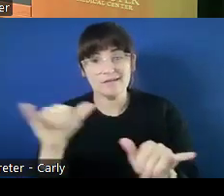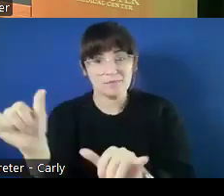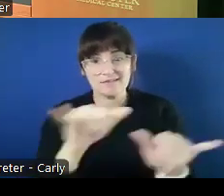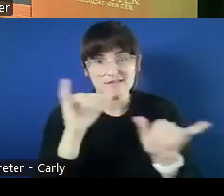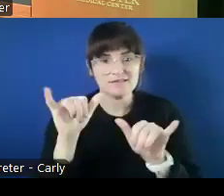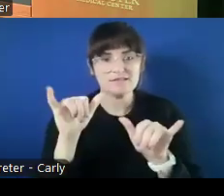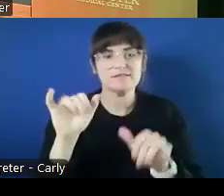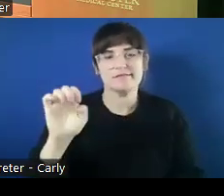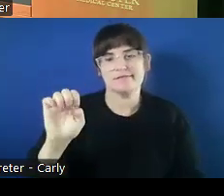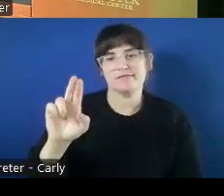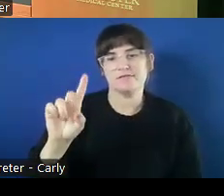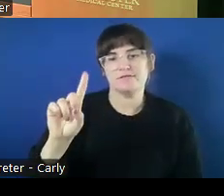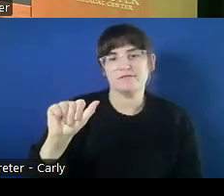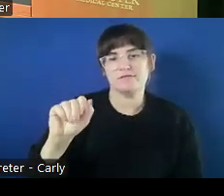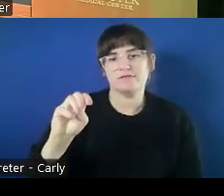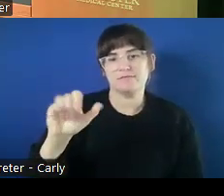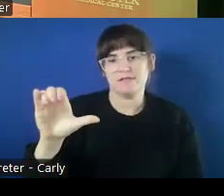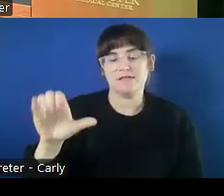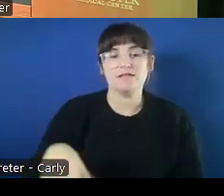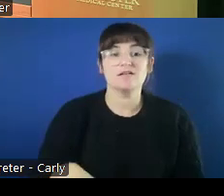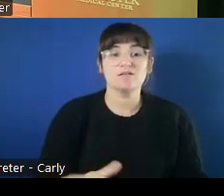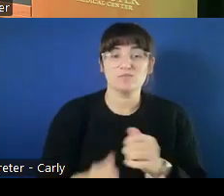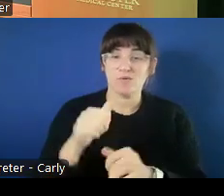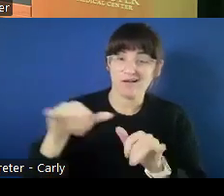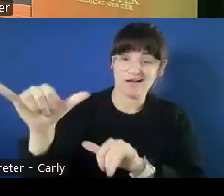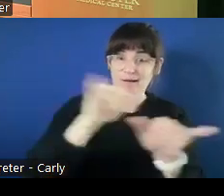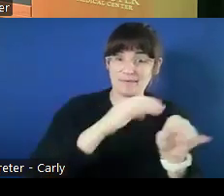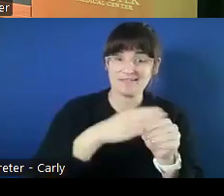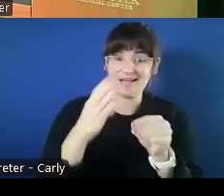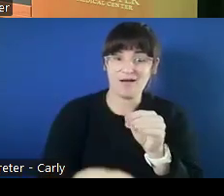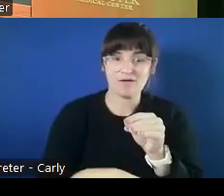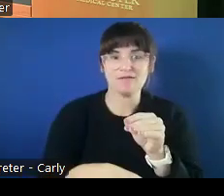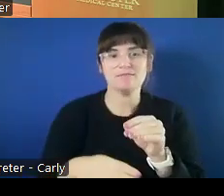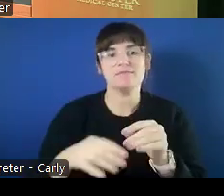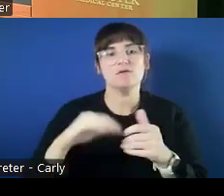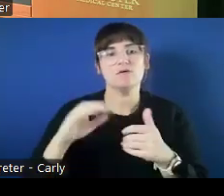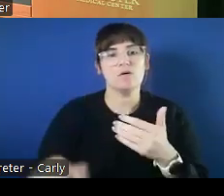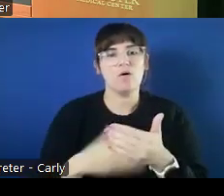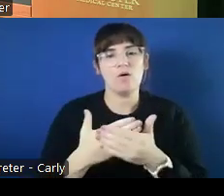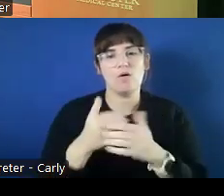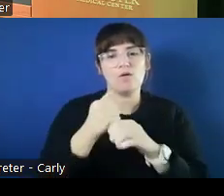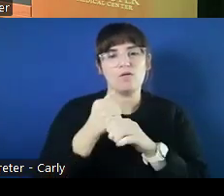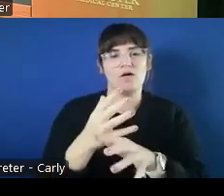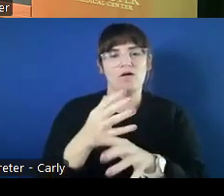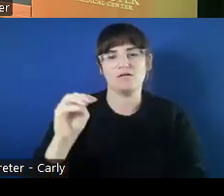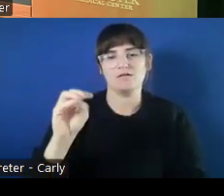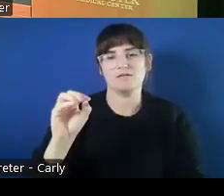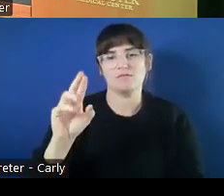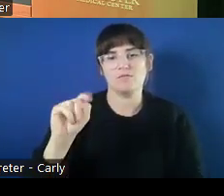udeimonic well-being and the most common outcome that was included uh was all cause mortality